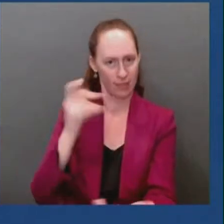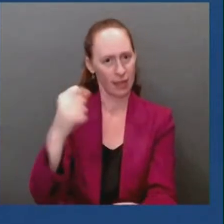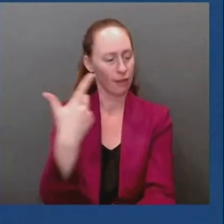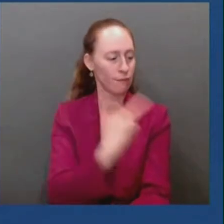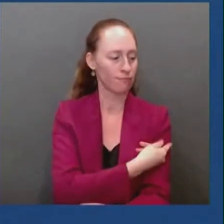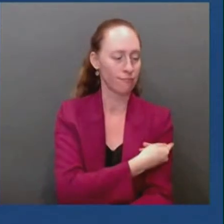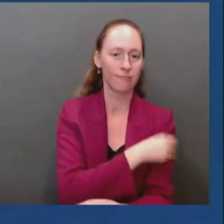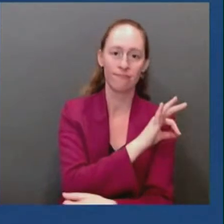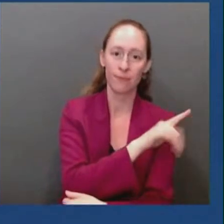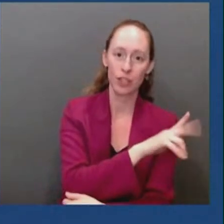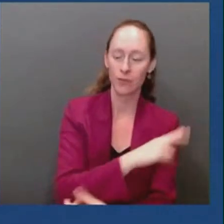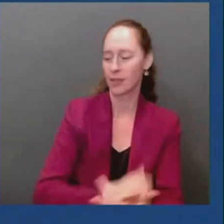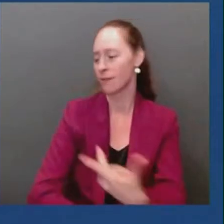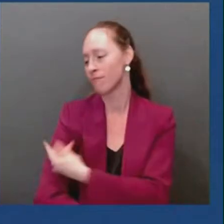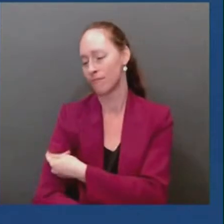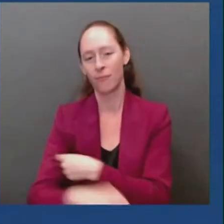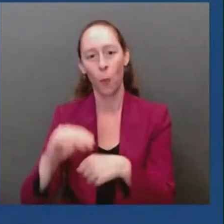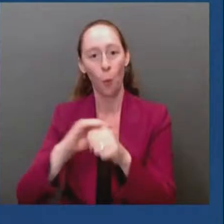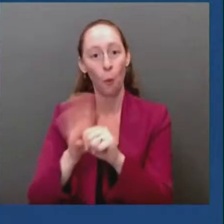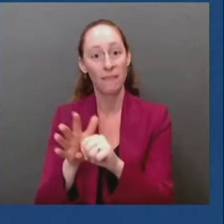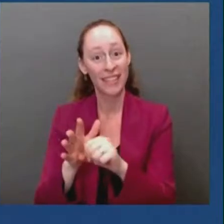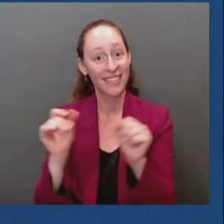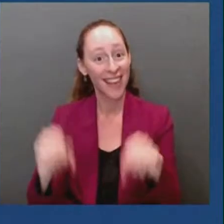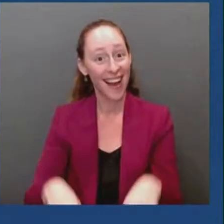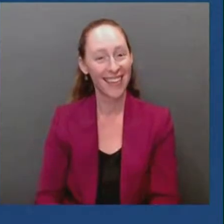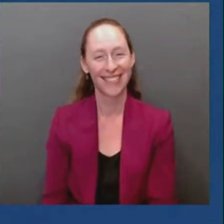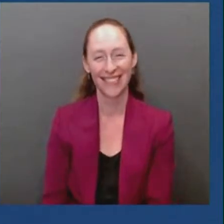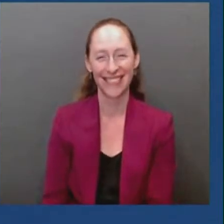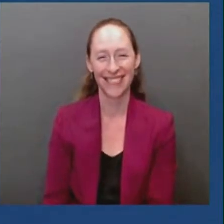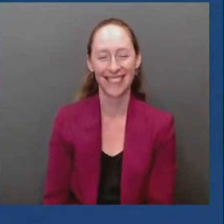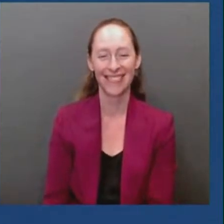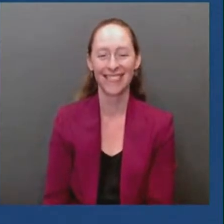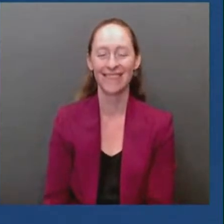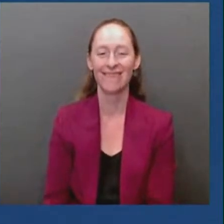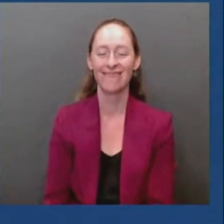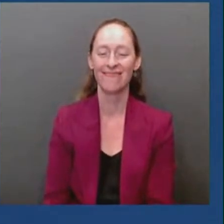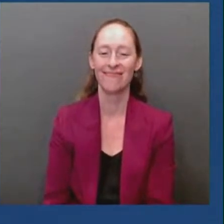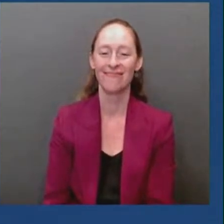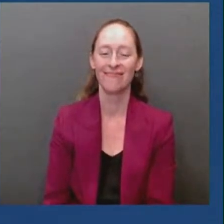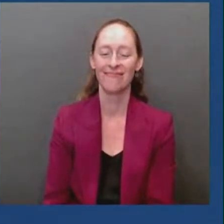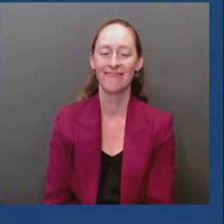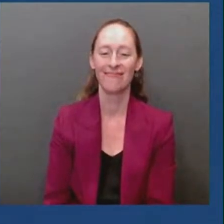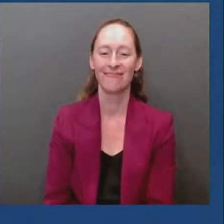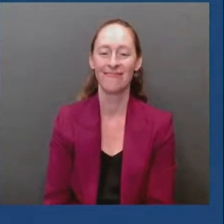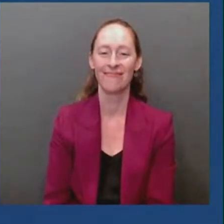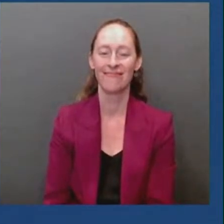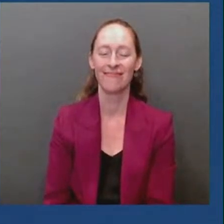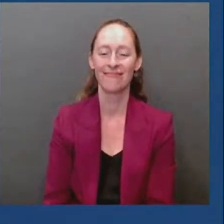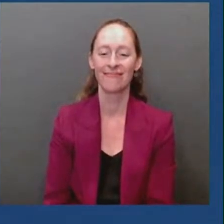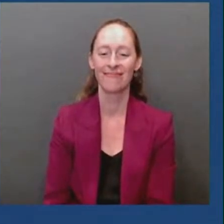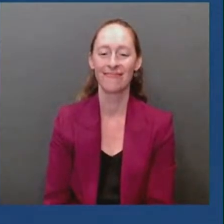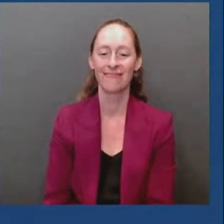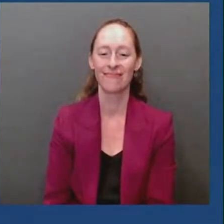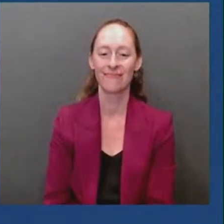IT IS A GOOD IDEA. I BELIEVE THIS IS WHY GOD GAVE US TWO ARMS. ONE FOR THE FLU SHOT AND THE OTHER FOR THE COVID SHOT.